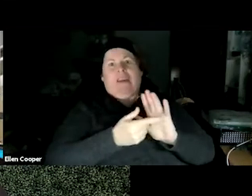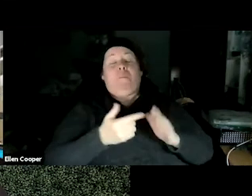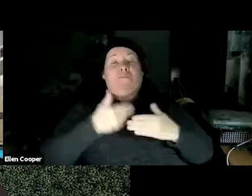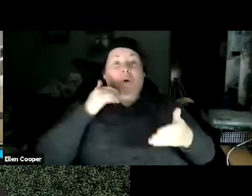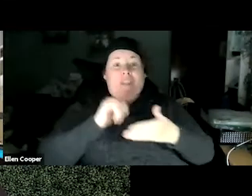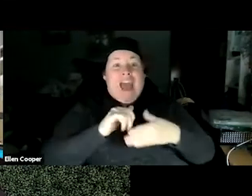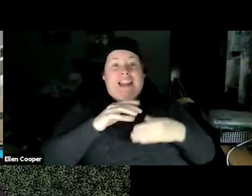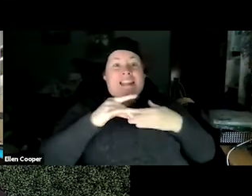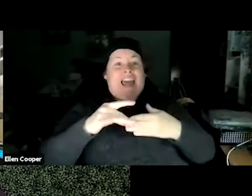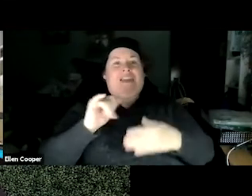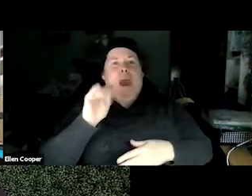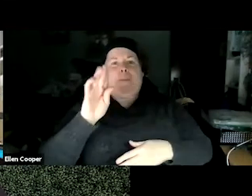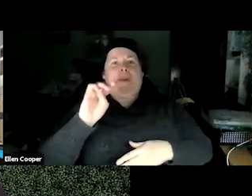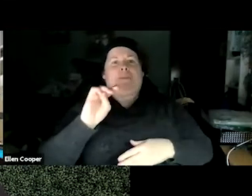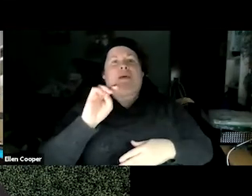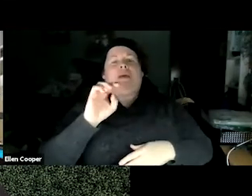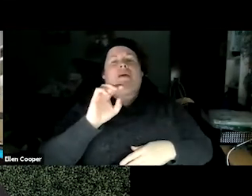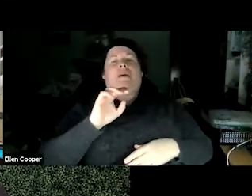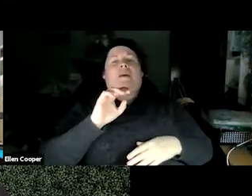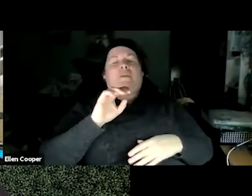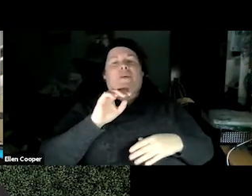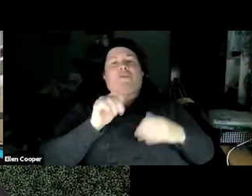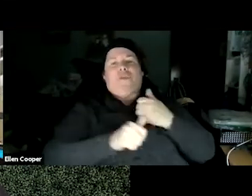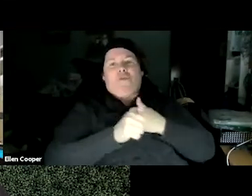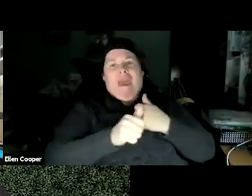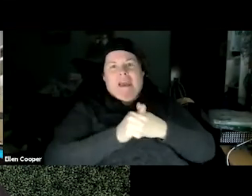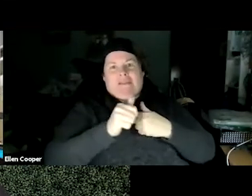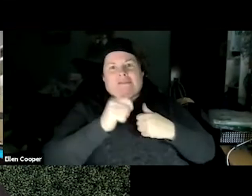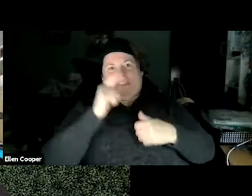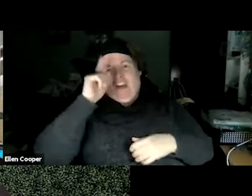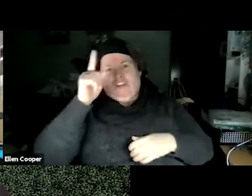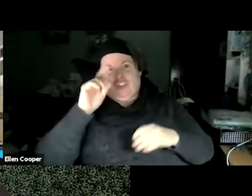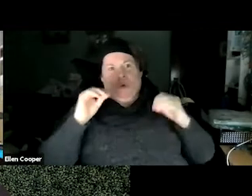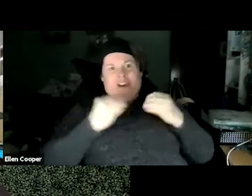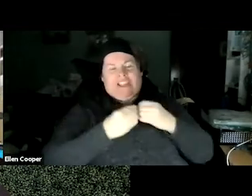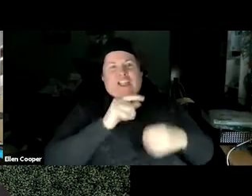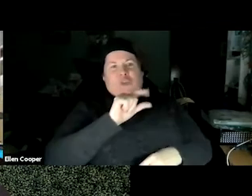X Force threat intelligence organization and 2016 and you built the X Force Command.